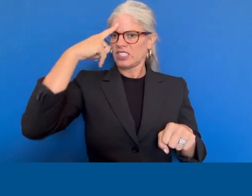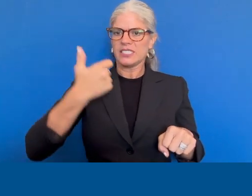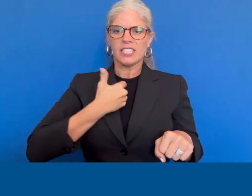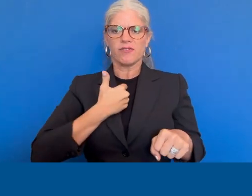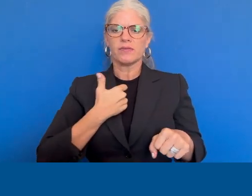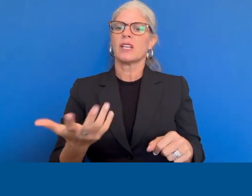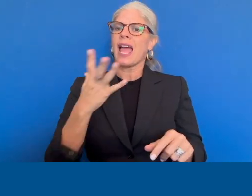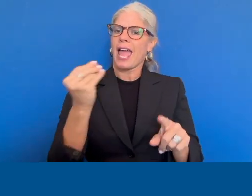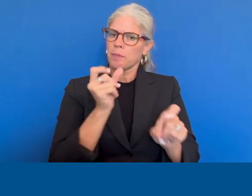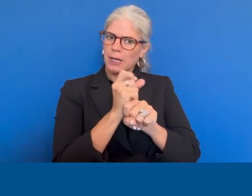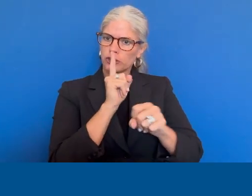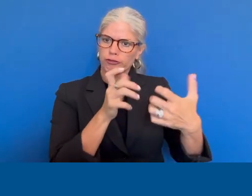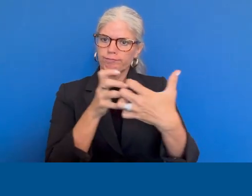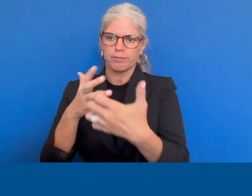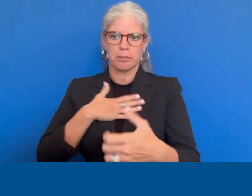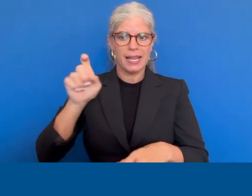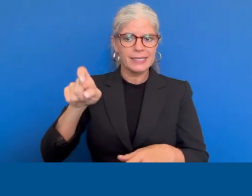and assert your needs, rights, and desires.